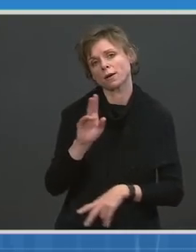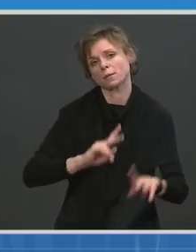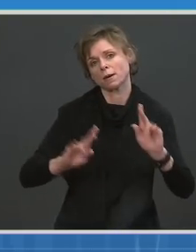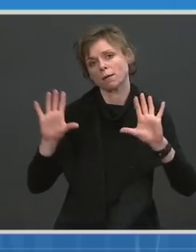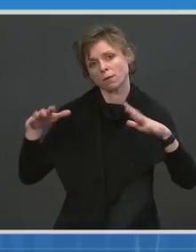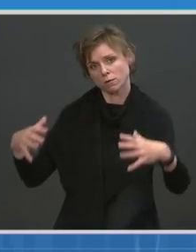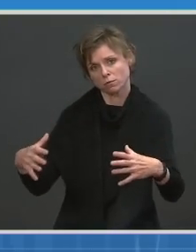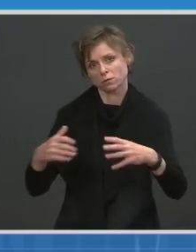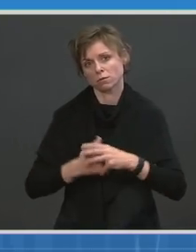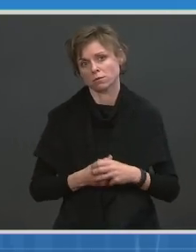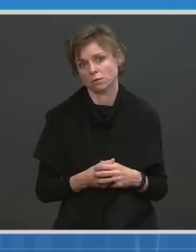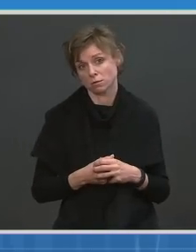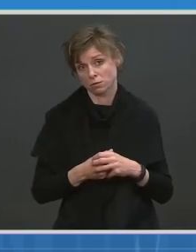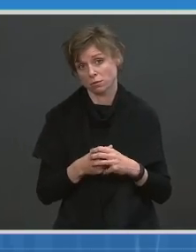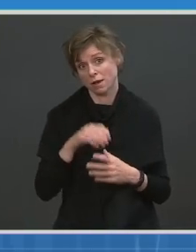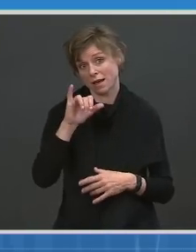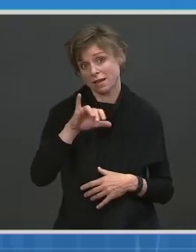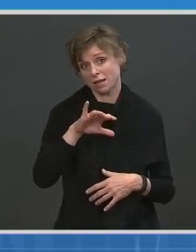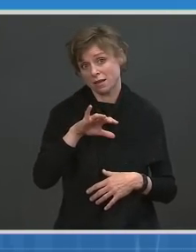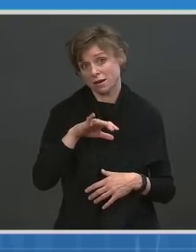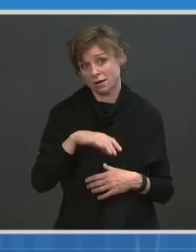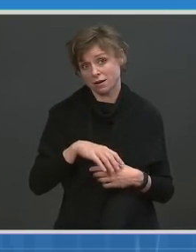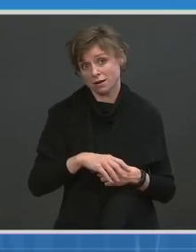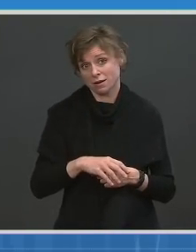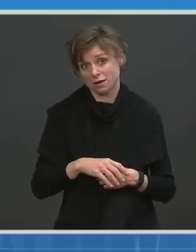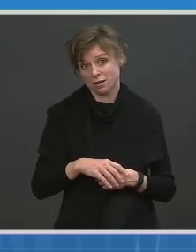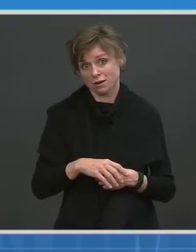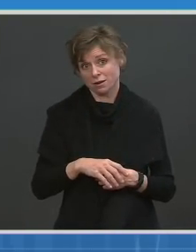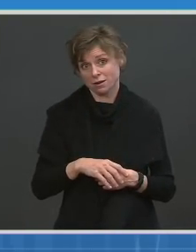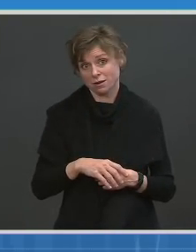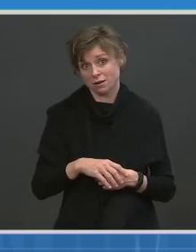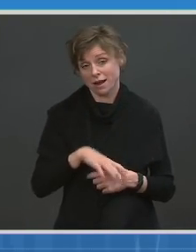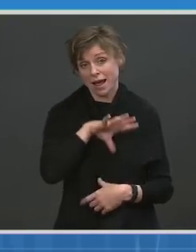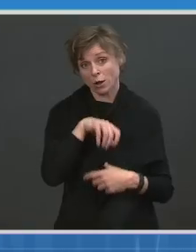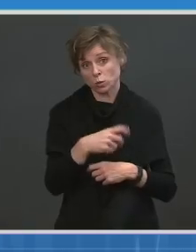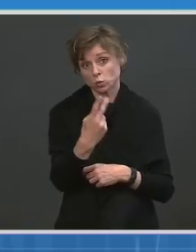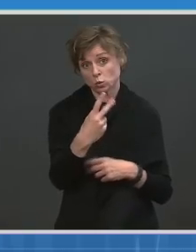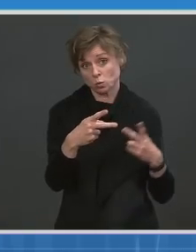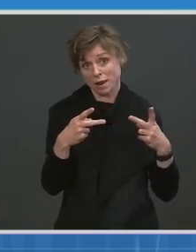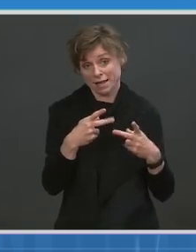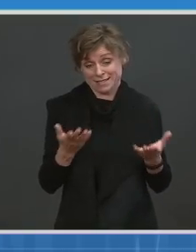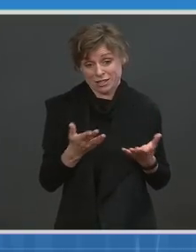That includes two sites right here in New York City: one in Brooklyn and one in Queens.